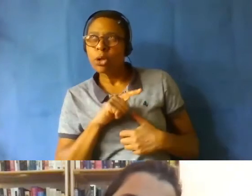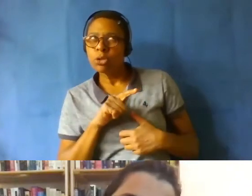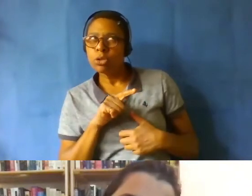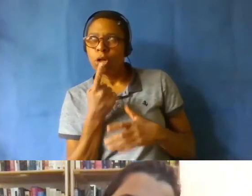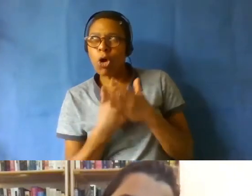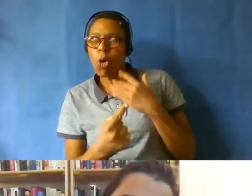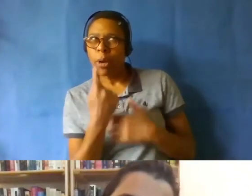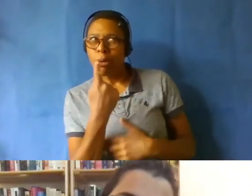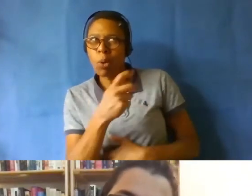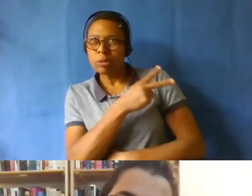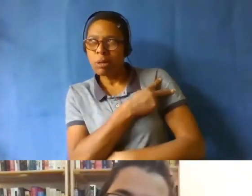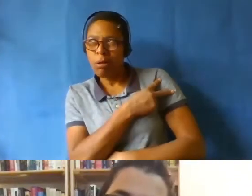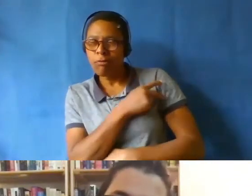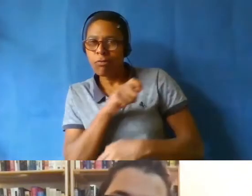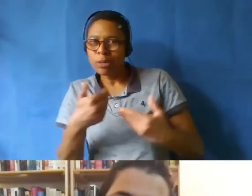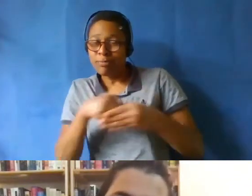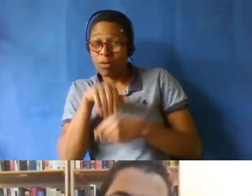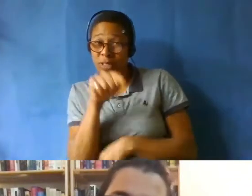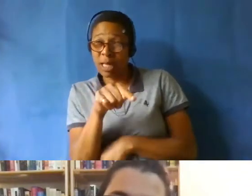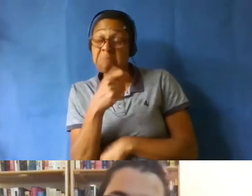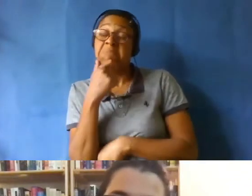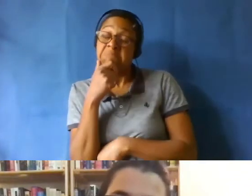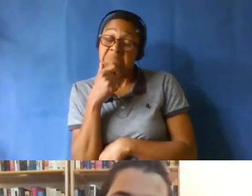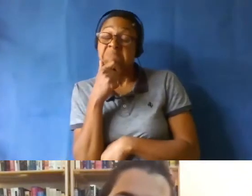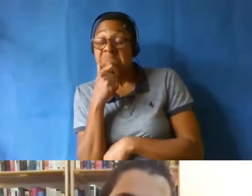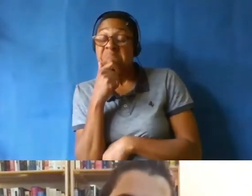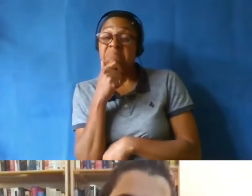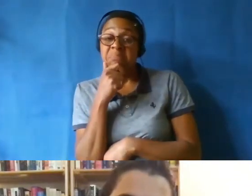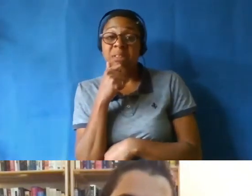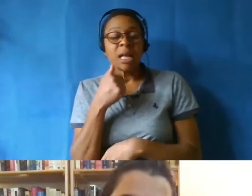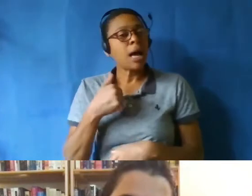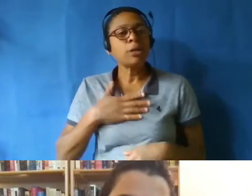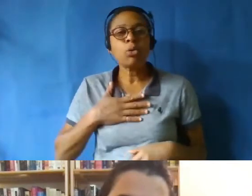numerous you know BAME I don't like the term basically Black and students of